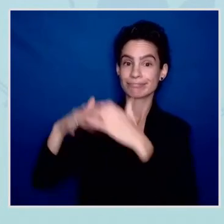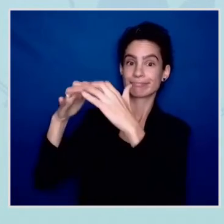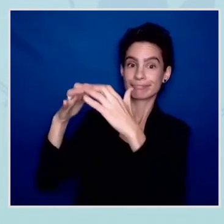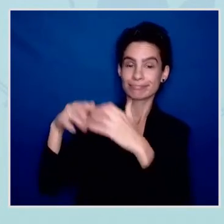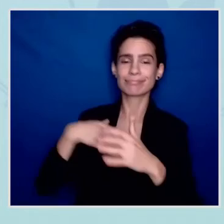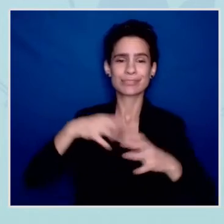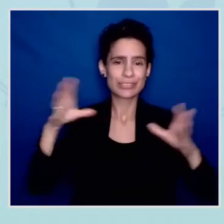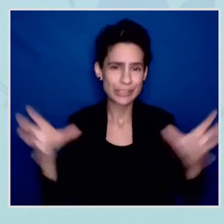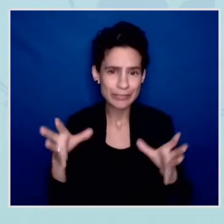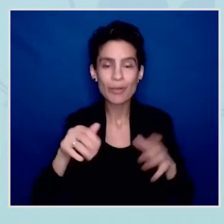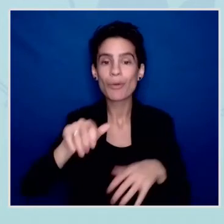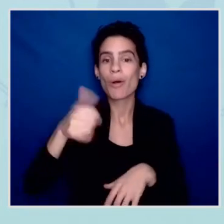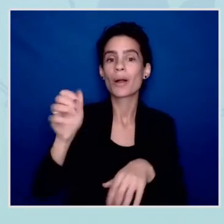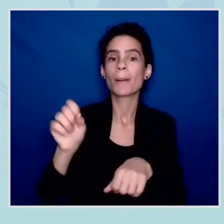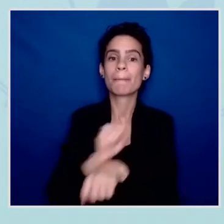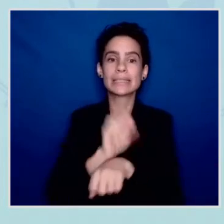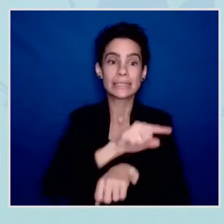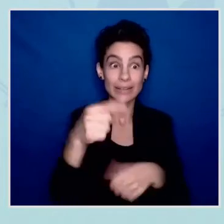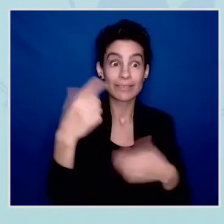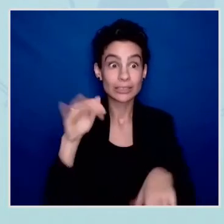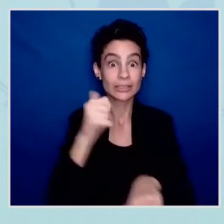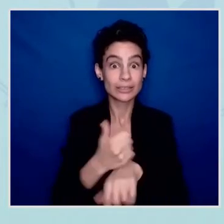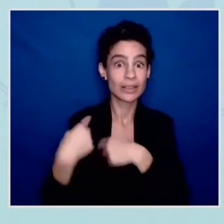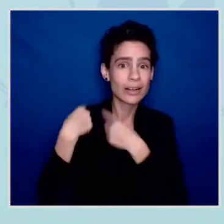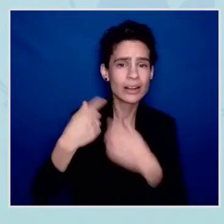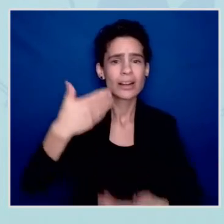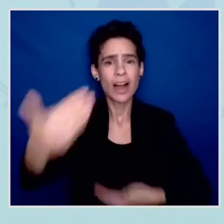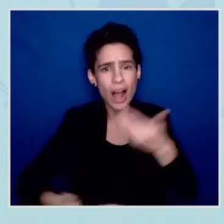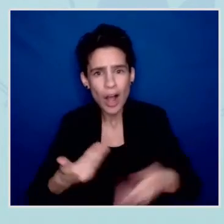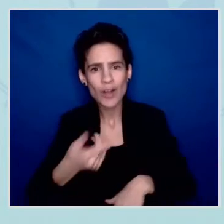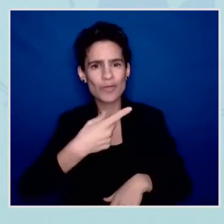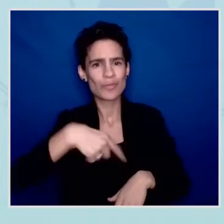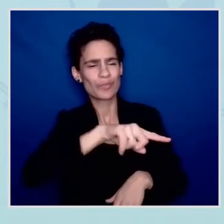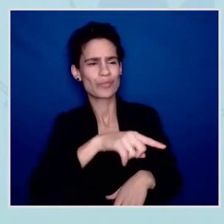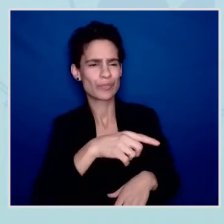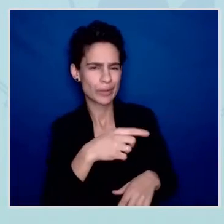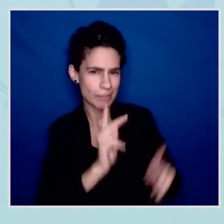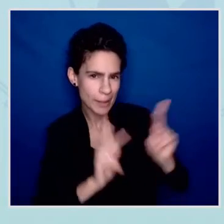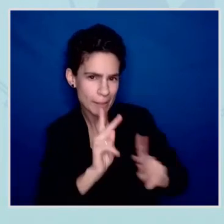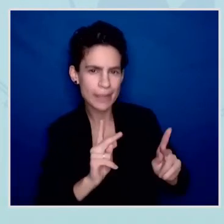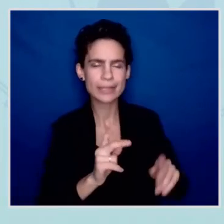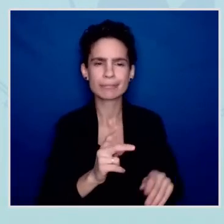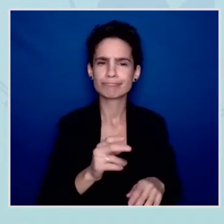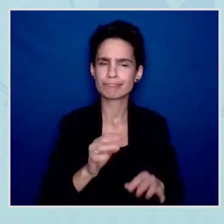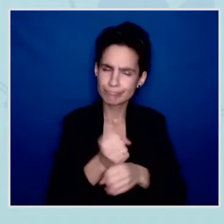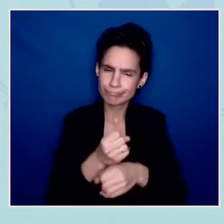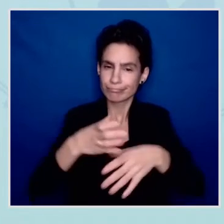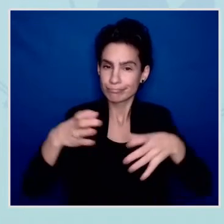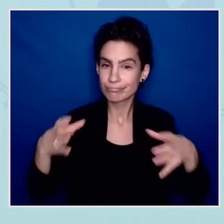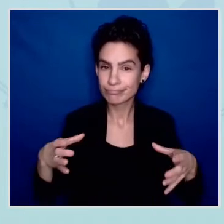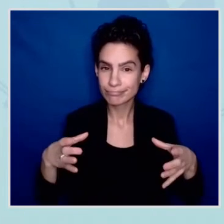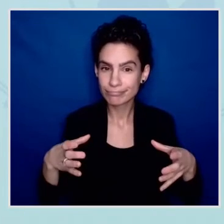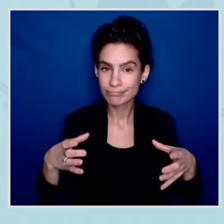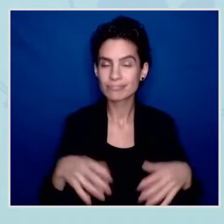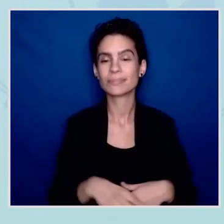OPPORTUNITIES AND THEIR DREAMS.